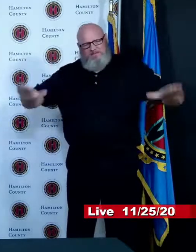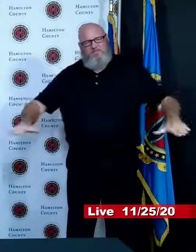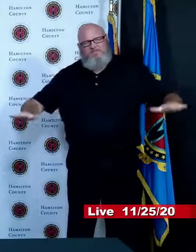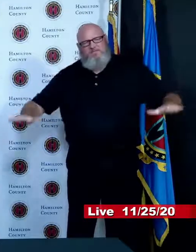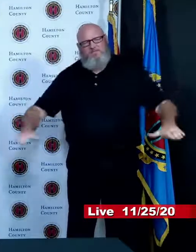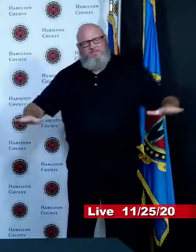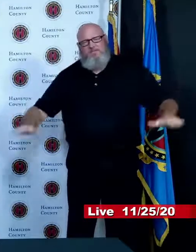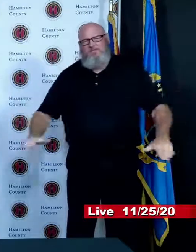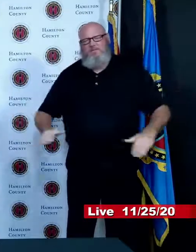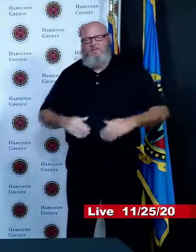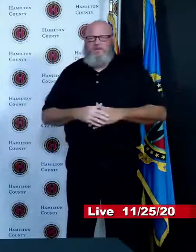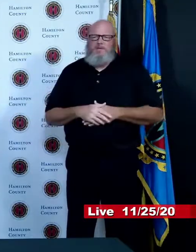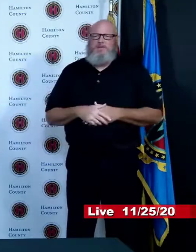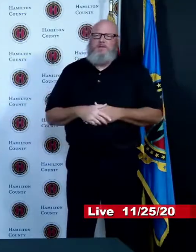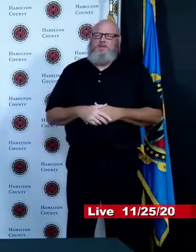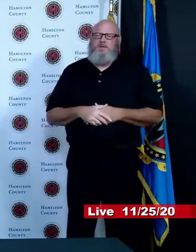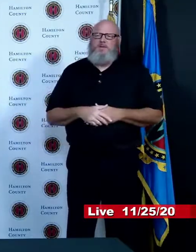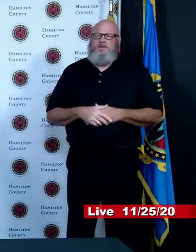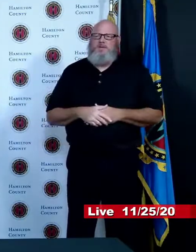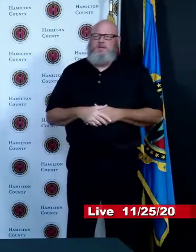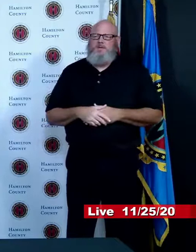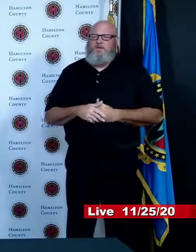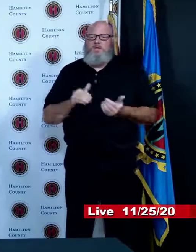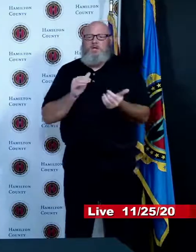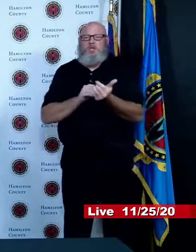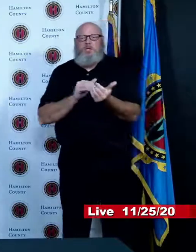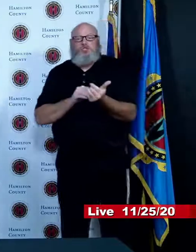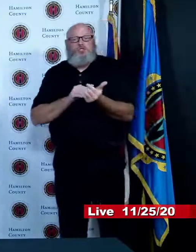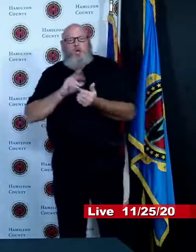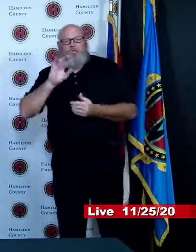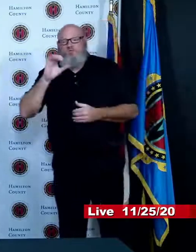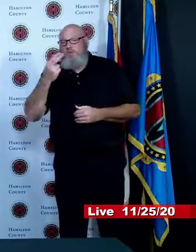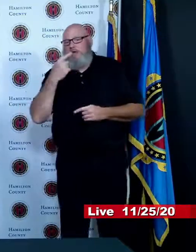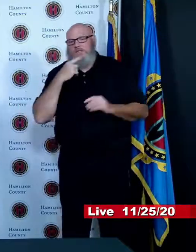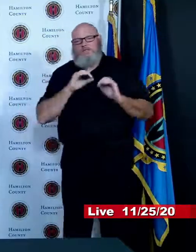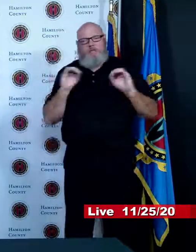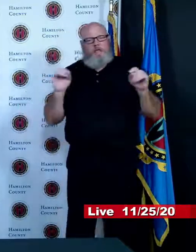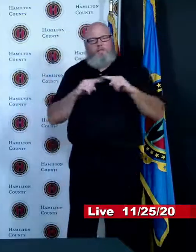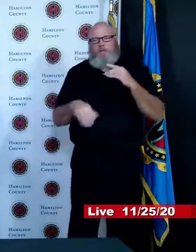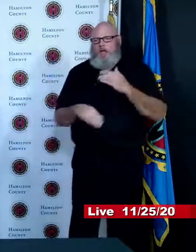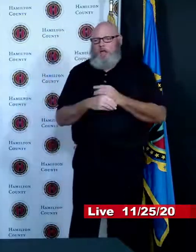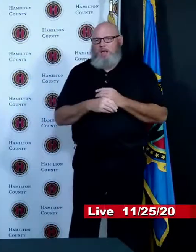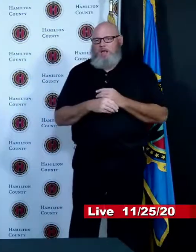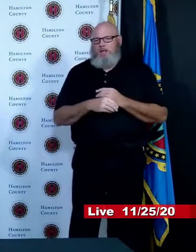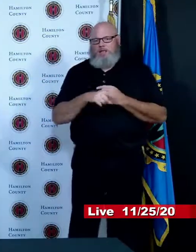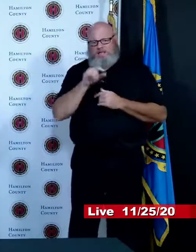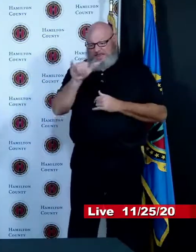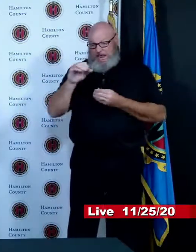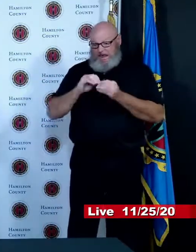I agree 15 is a high number and whether that's actually 14 or 16 it's still a